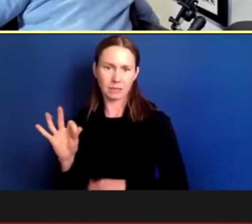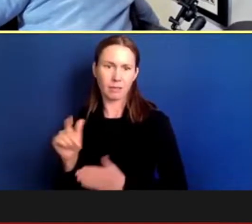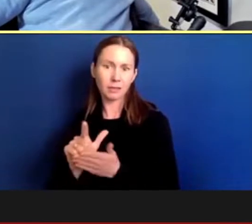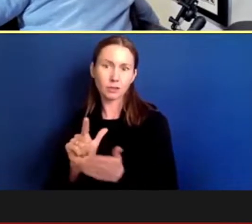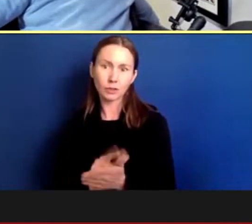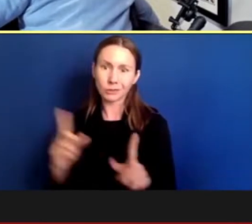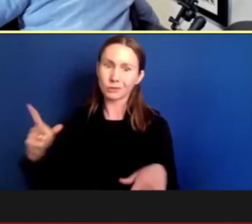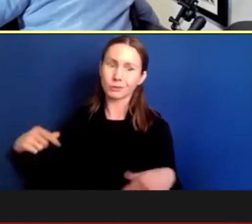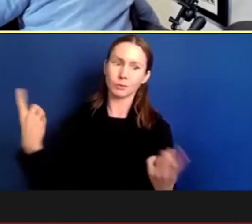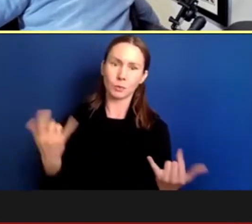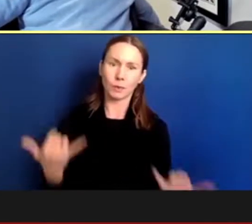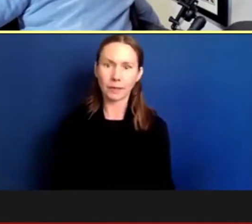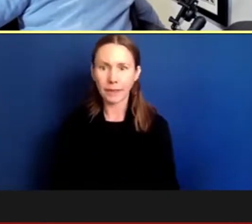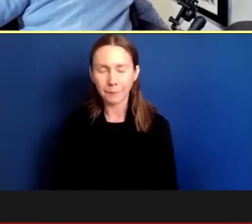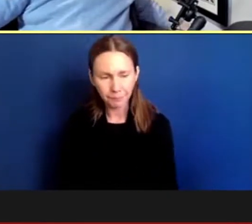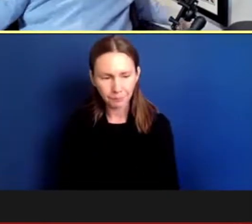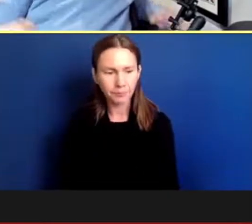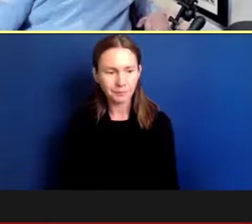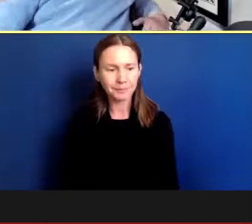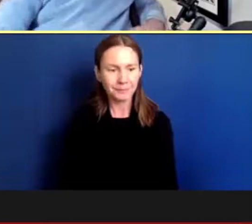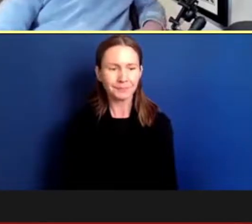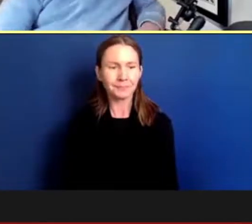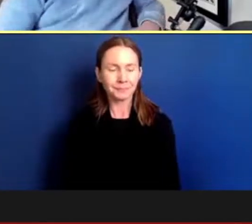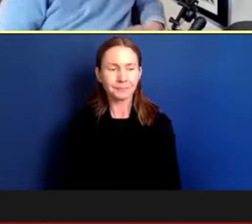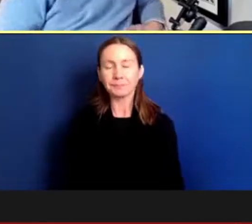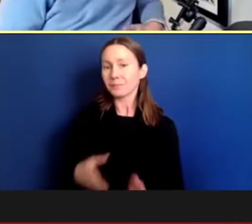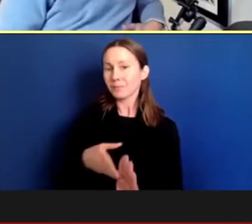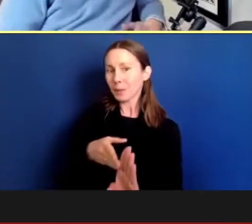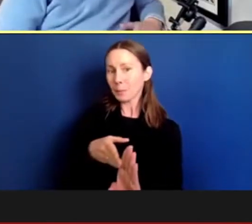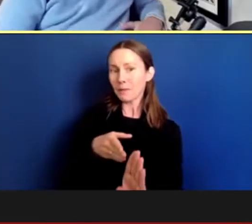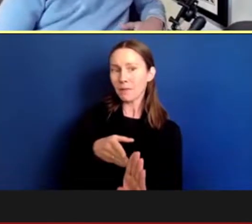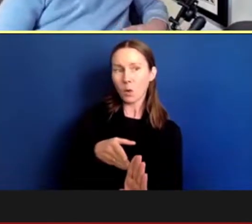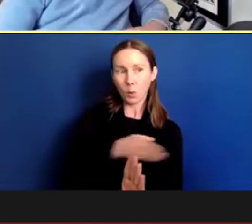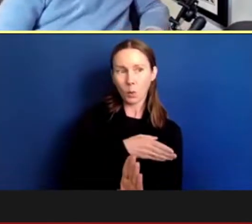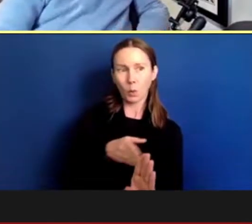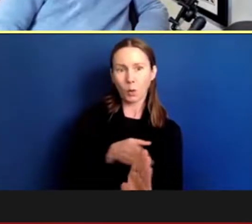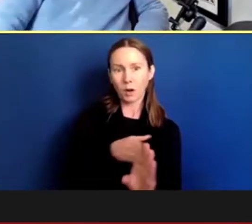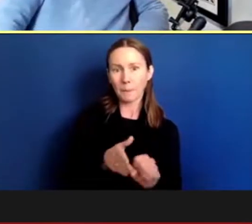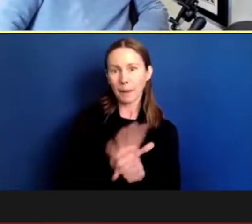Now, prior to the pandemic, the National Council on Disability has been a federal voice for